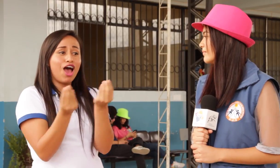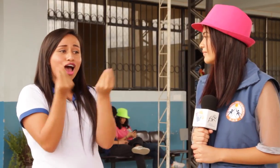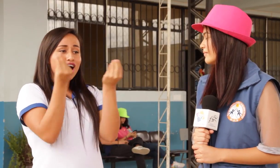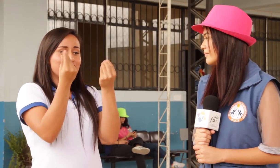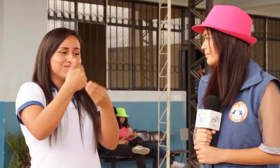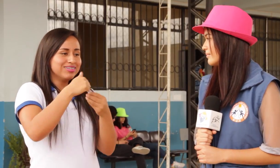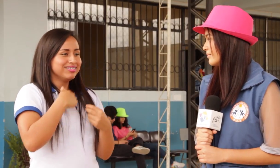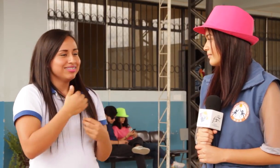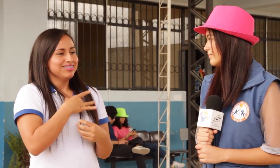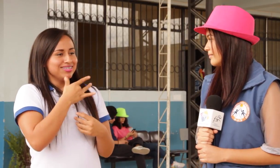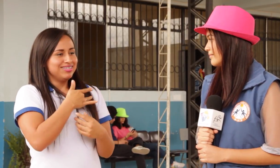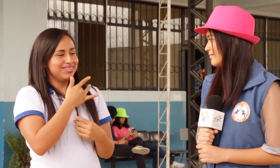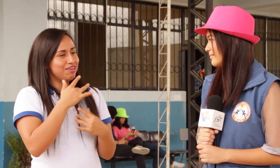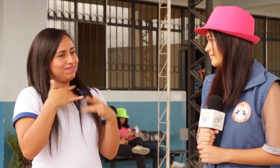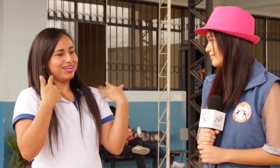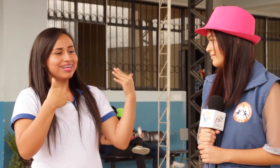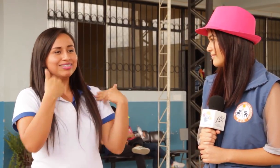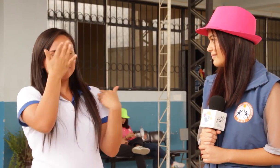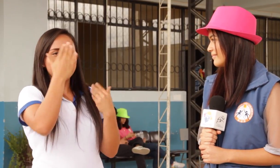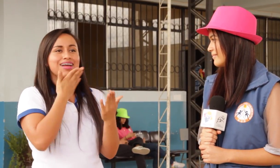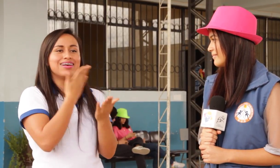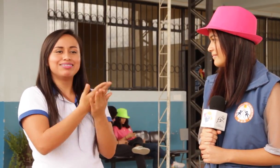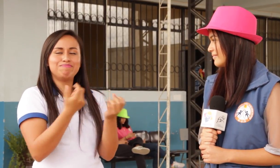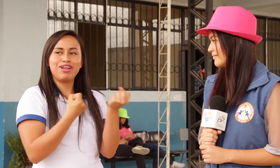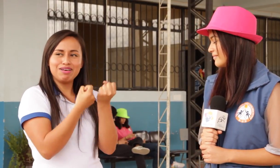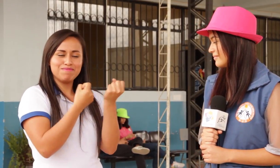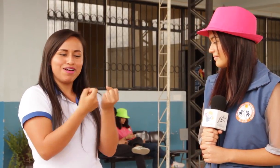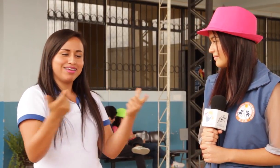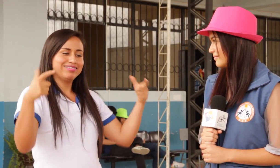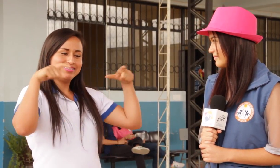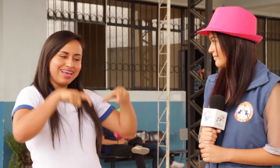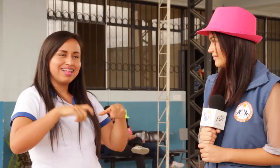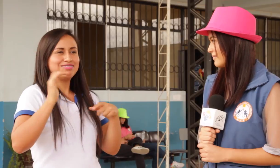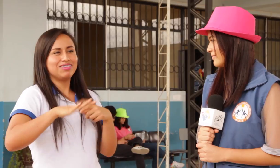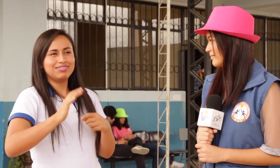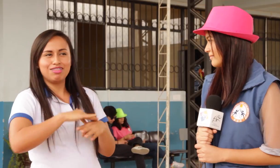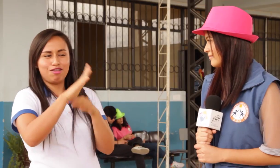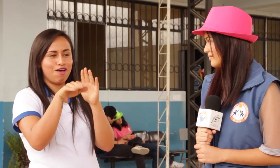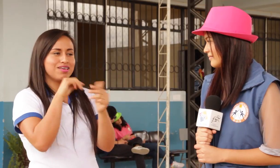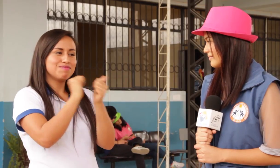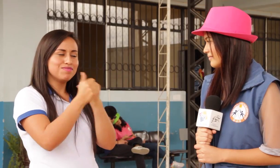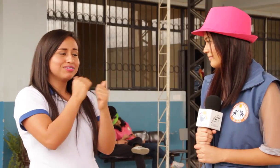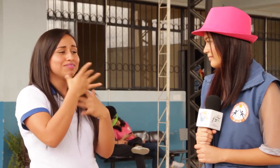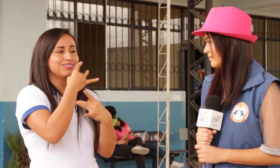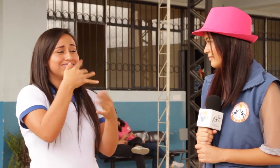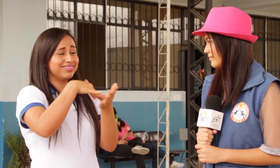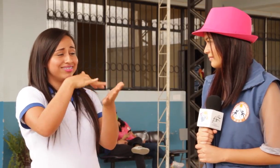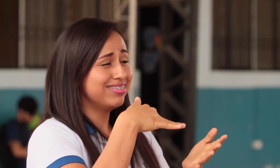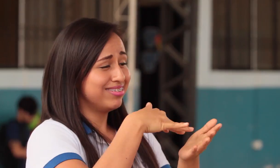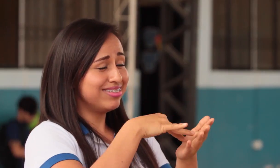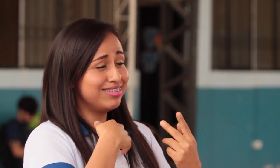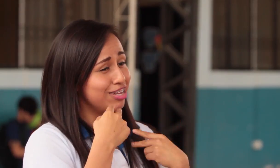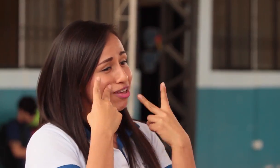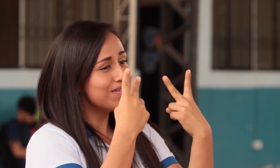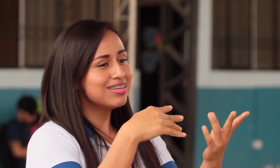a group of young people coming here to help. I feel thrilled and happy. Many thanks for your support with sports.